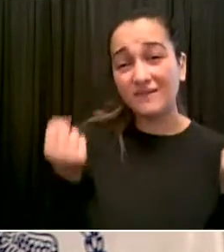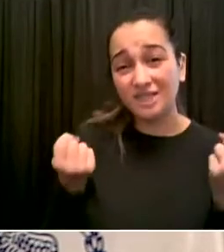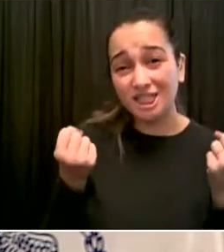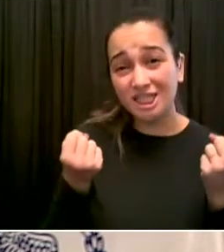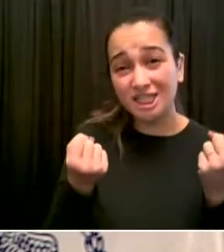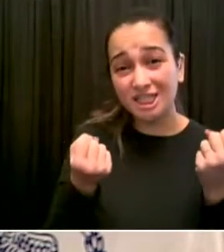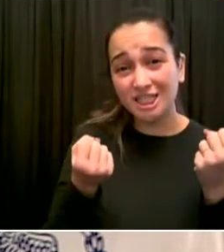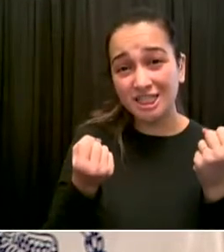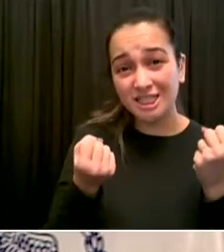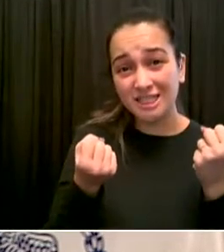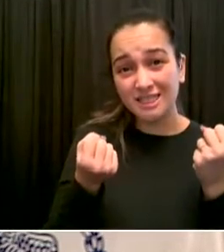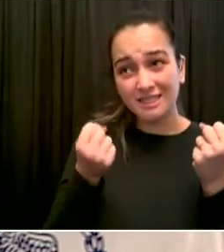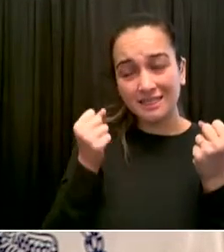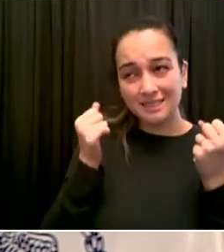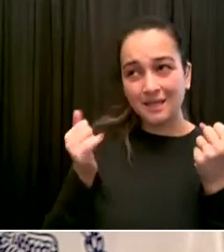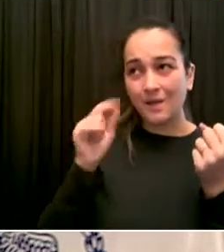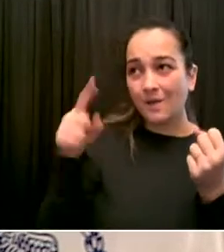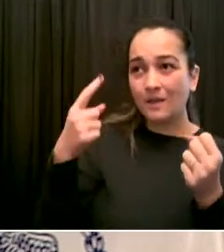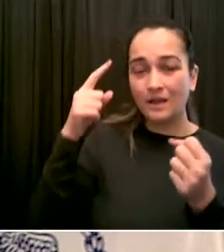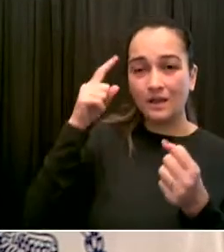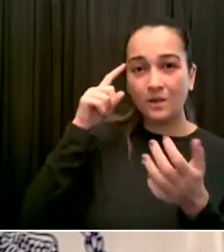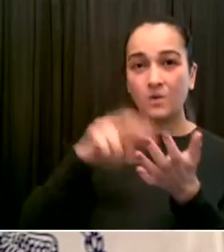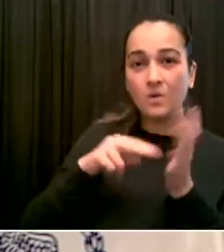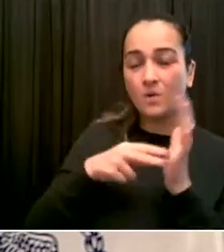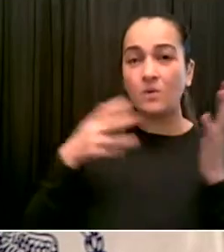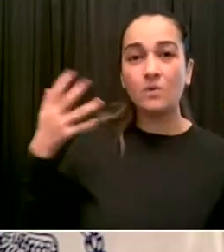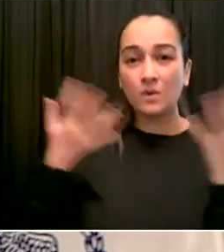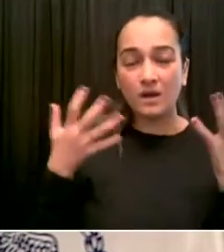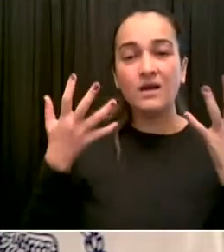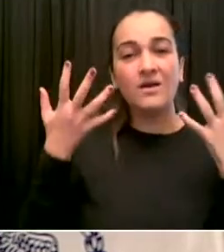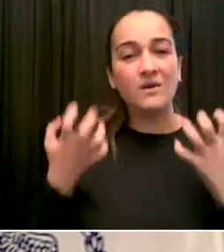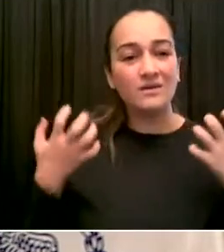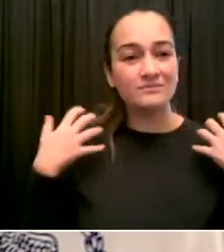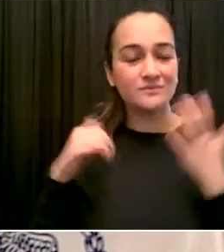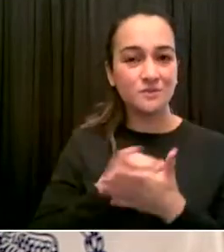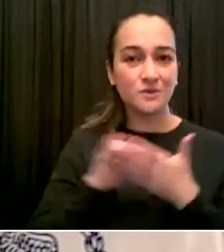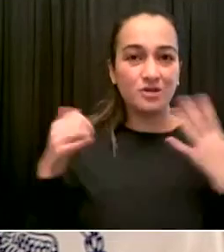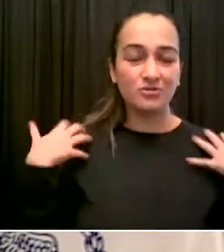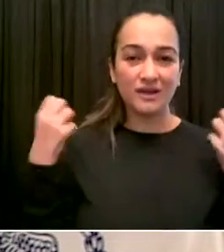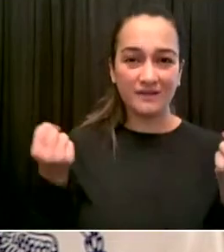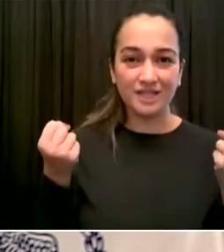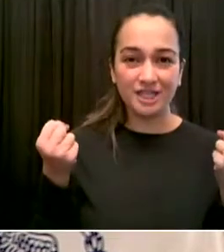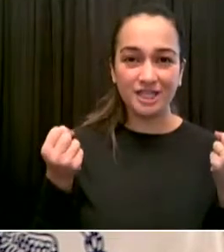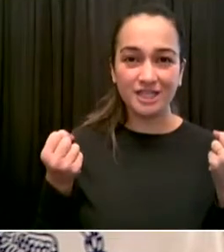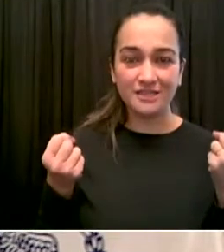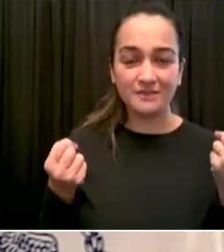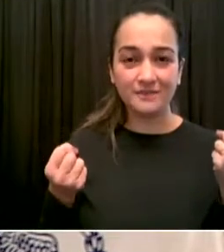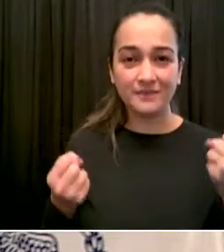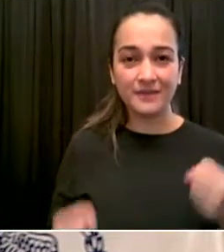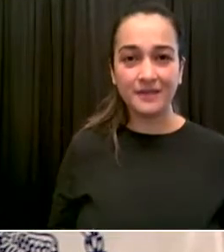YOU CAN SEE AND THE INDICATORS THAIT S VIHANG AN IMPACT. WE ARE GETTING MORE AND MORE RECOVERY AND LESS AND LESS